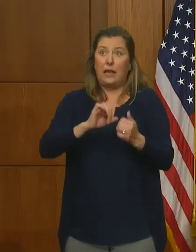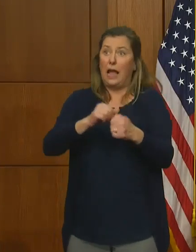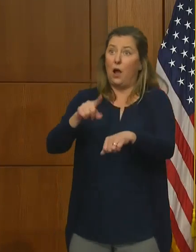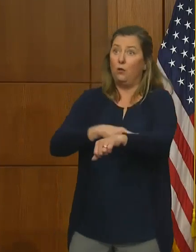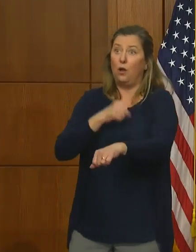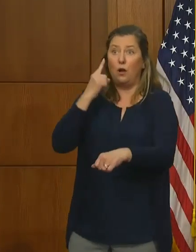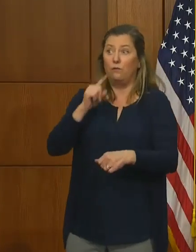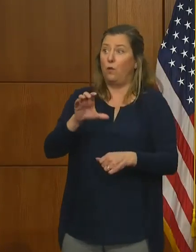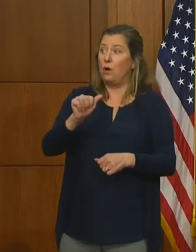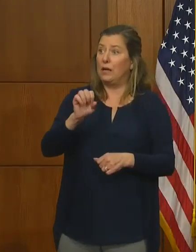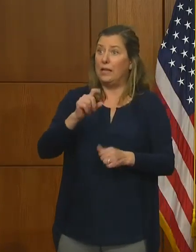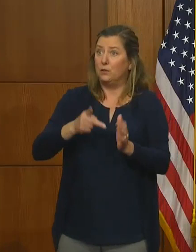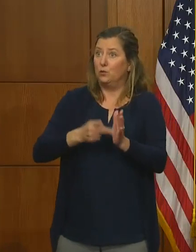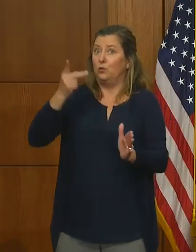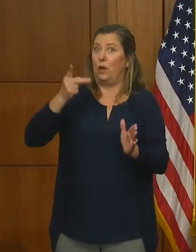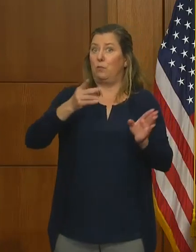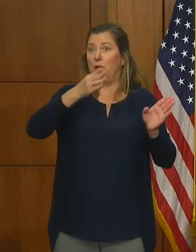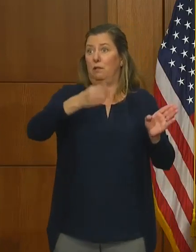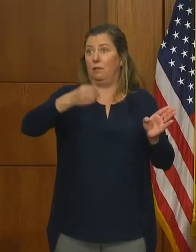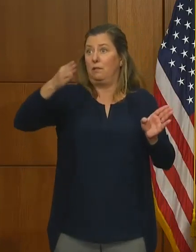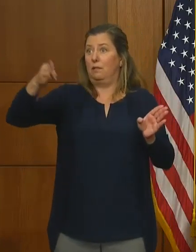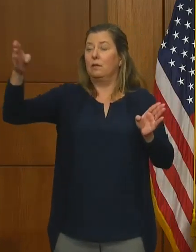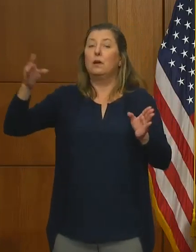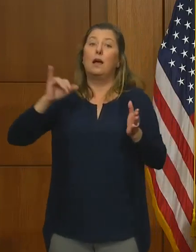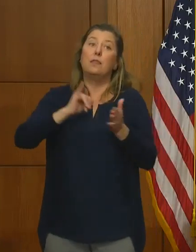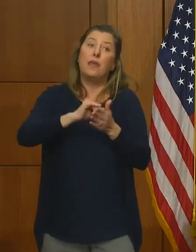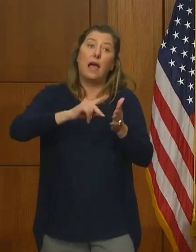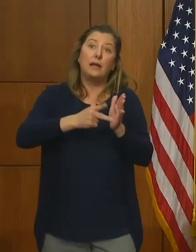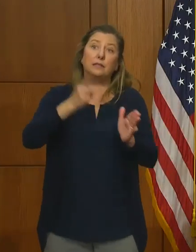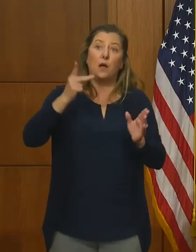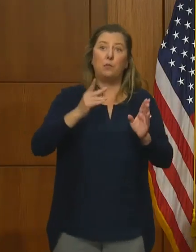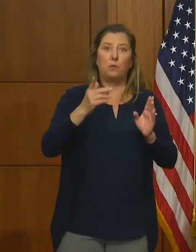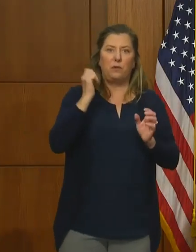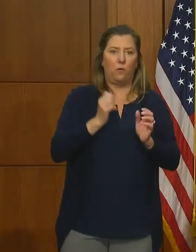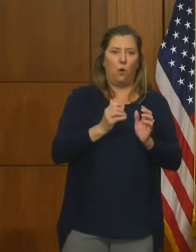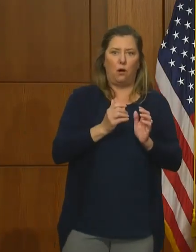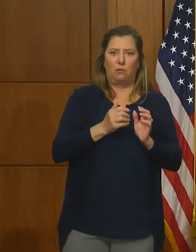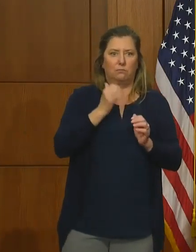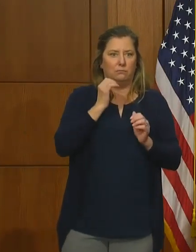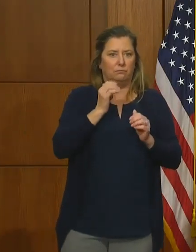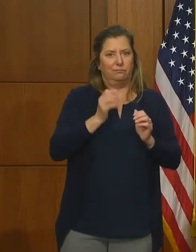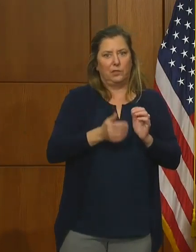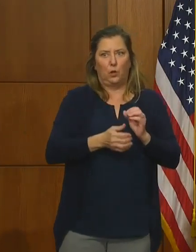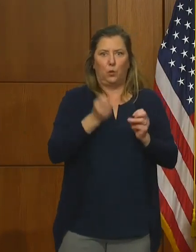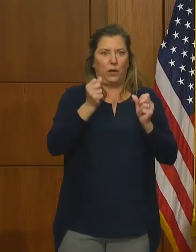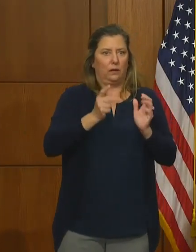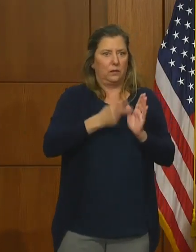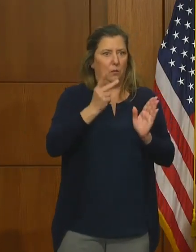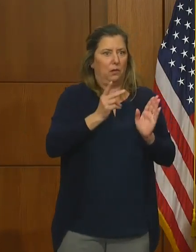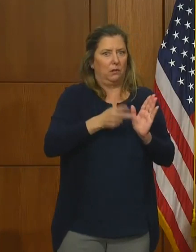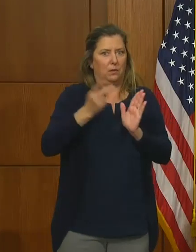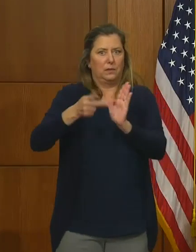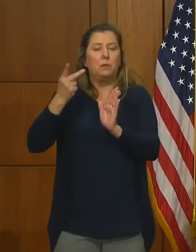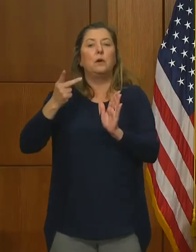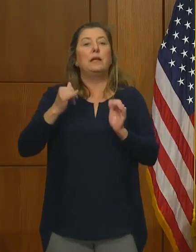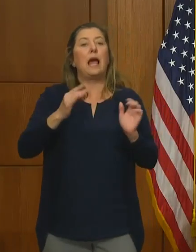MORE TIME FOR CASES IN VIRGINIA